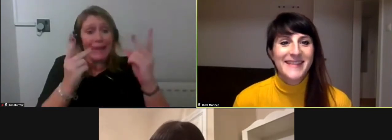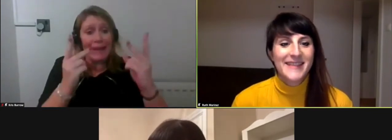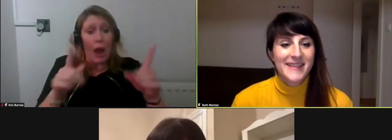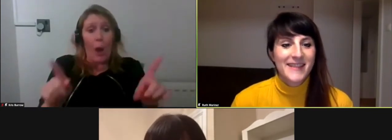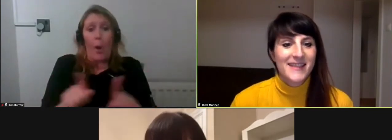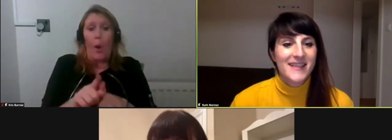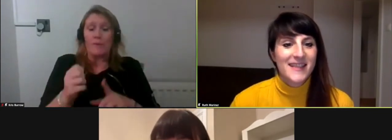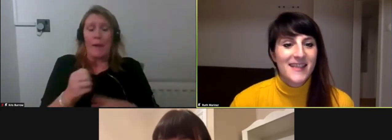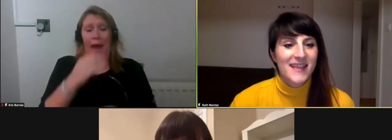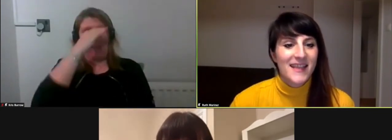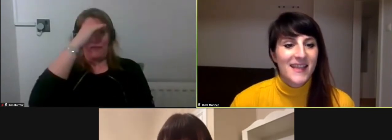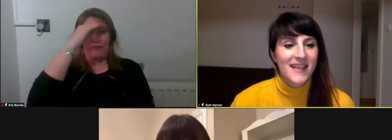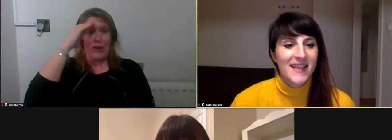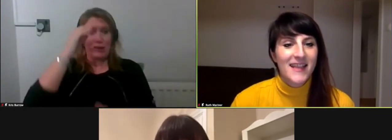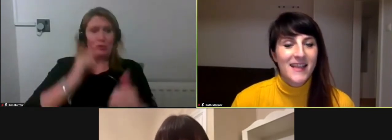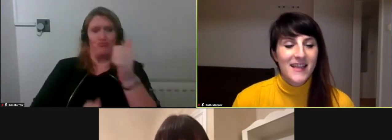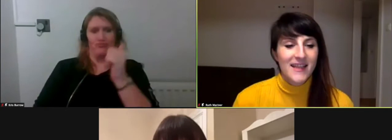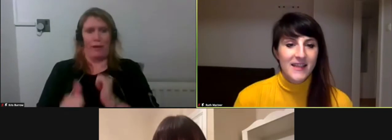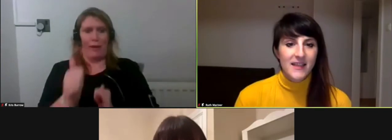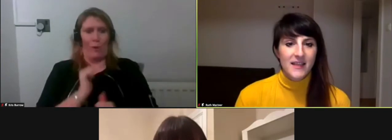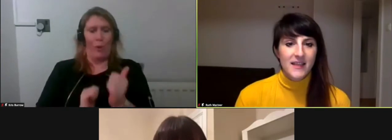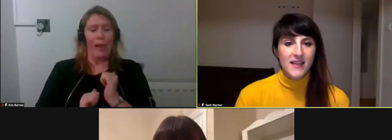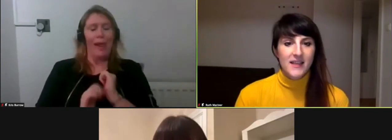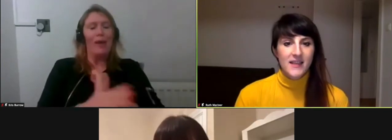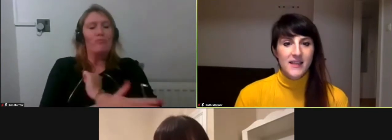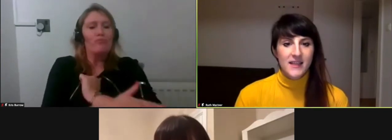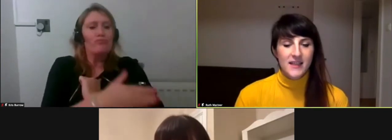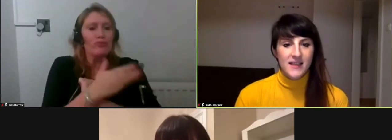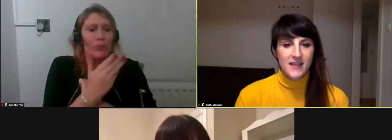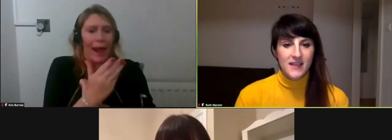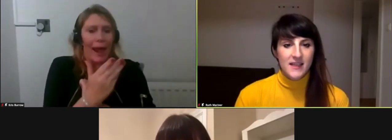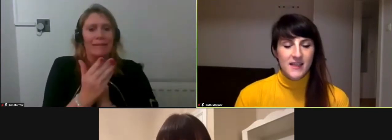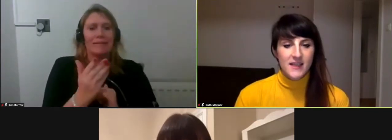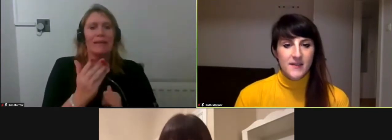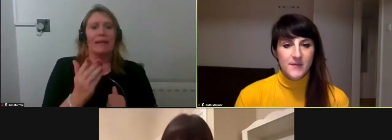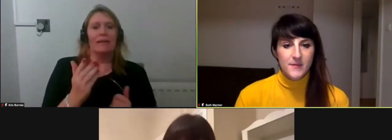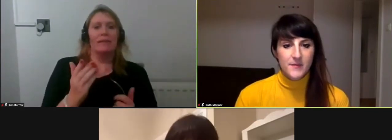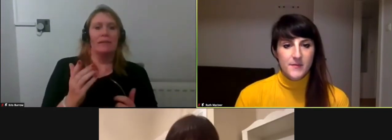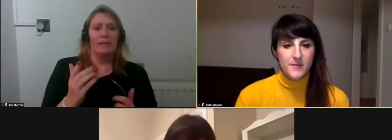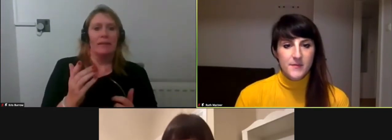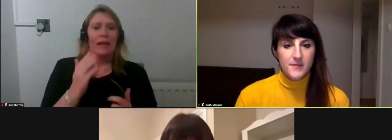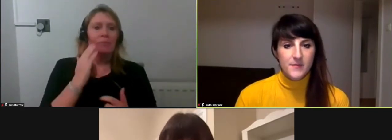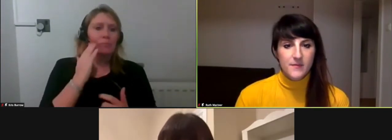of my fringe. I'm brunette and a Caucasian, and I'm staying in my parents'